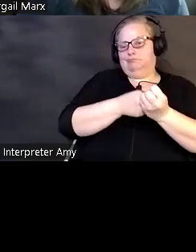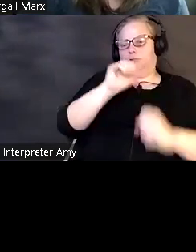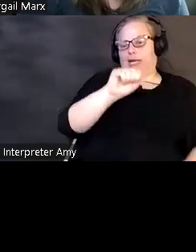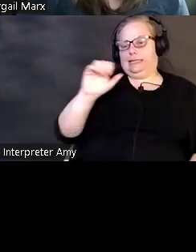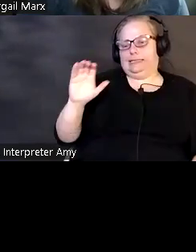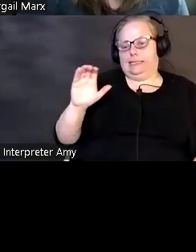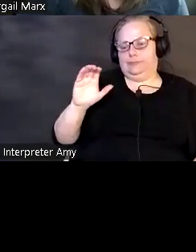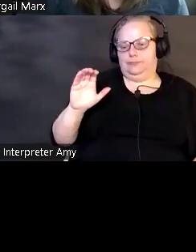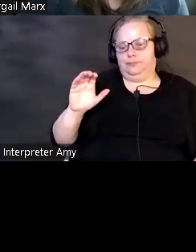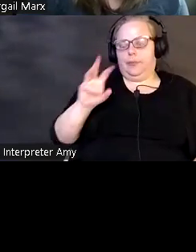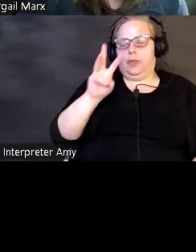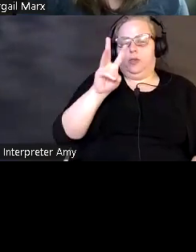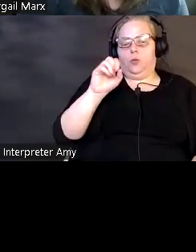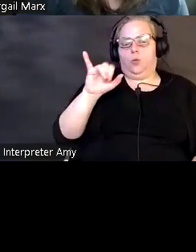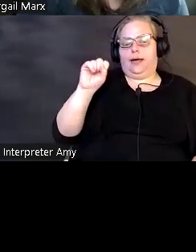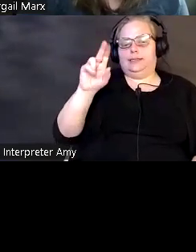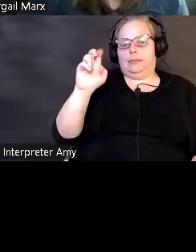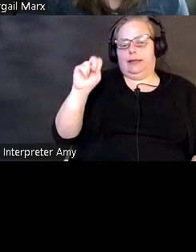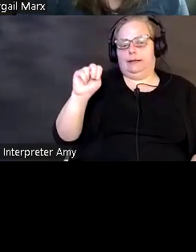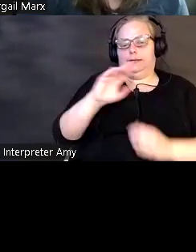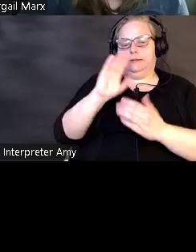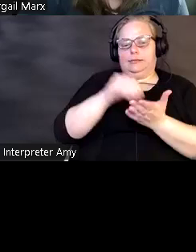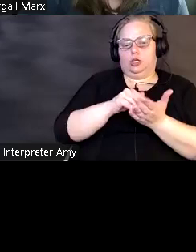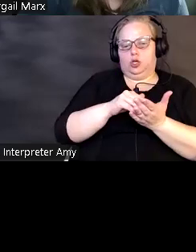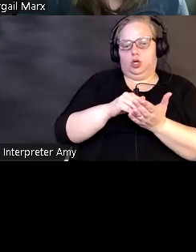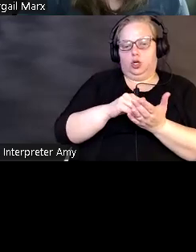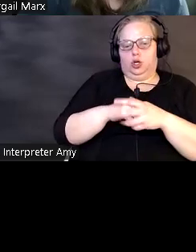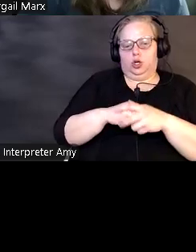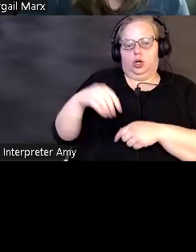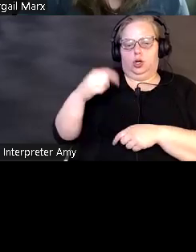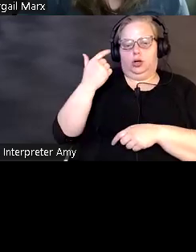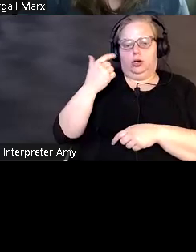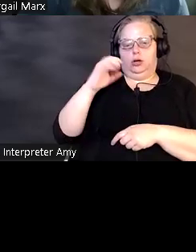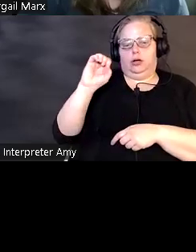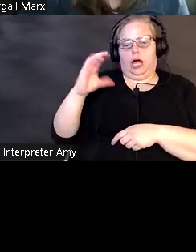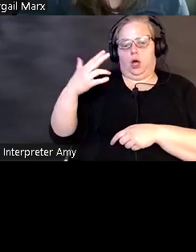The Waisman Center ECHO recordings, second from the bottom, that also has a lot of